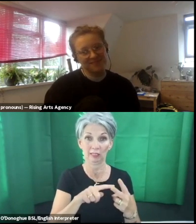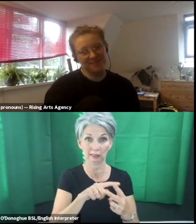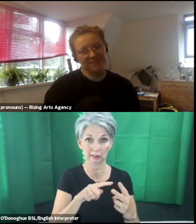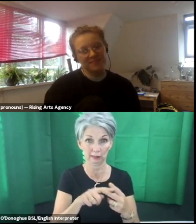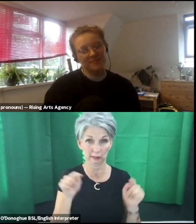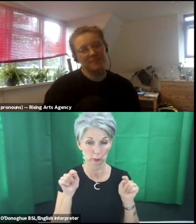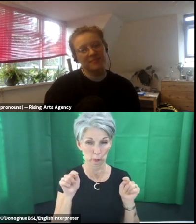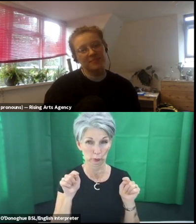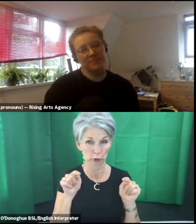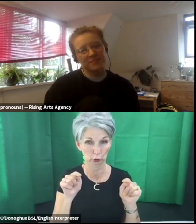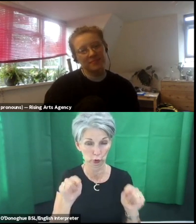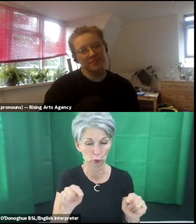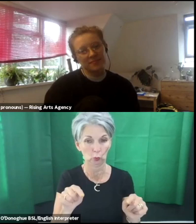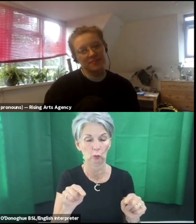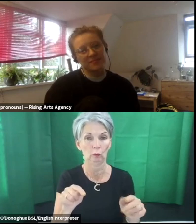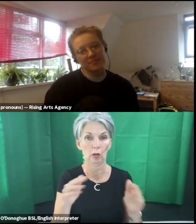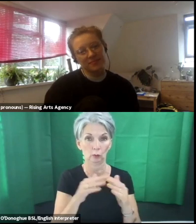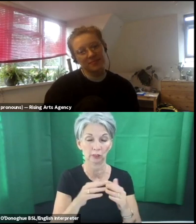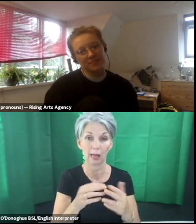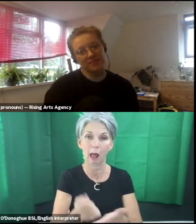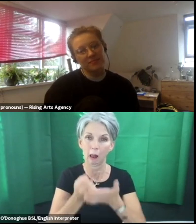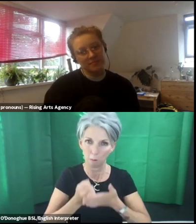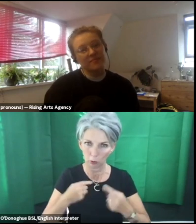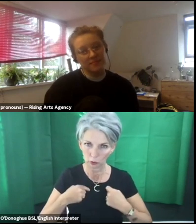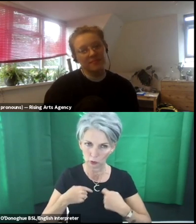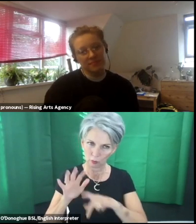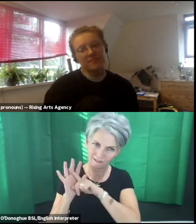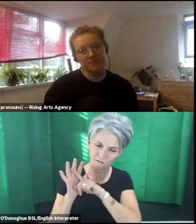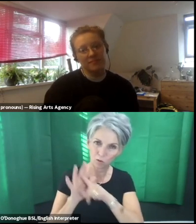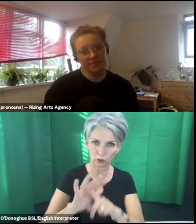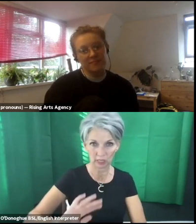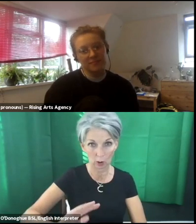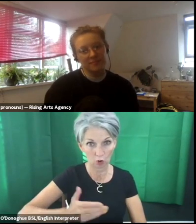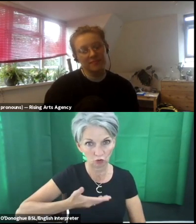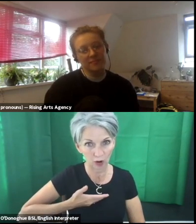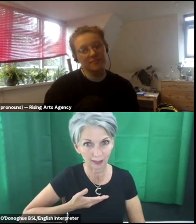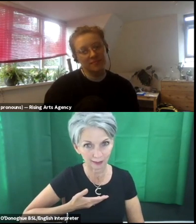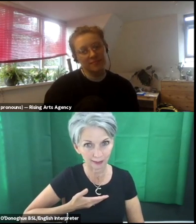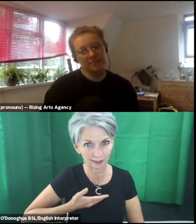One is helping us to enforce our rights that we currently have, which is really, really, really tricky.